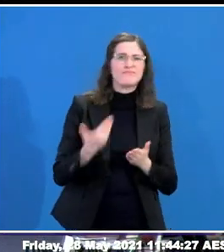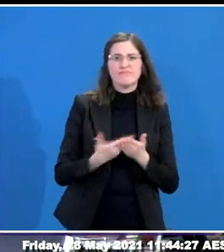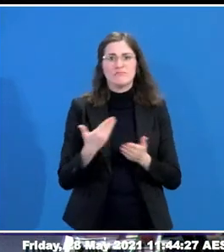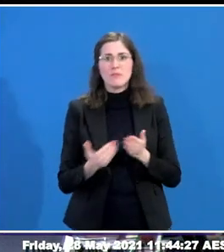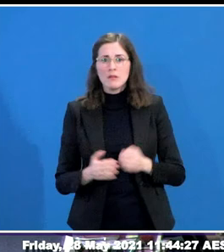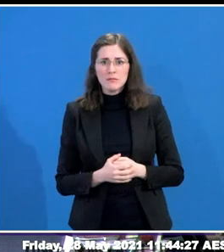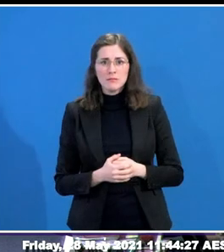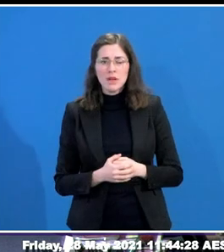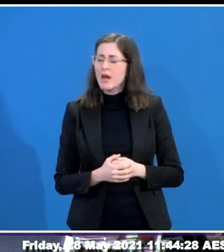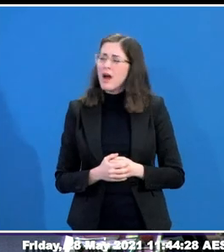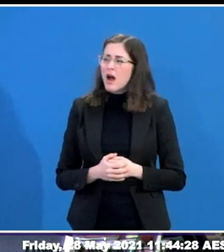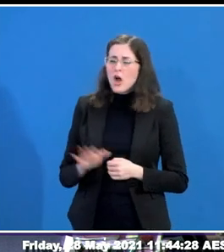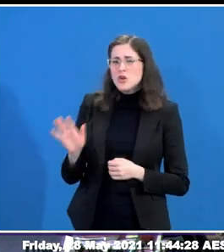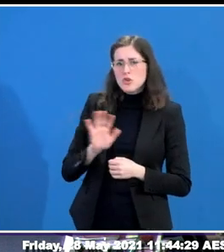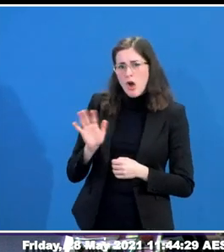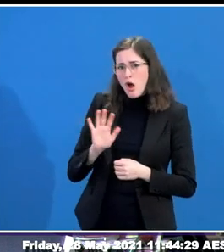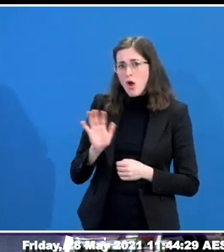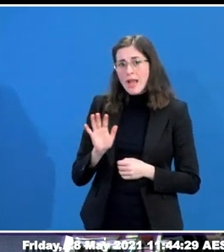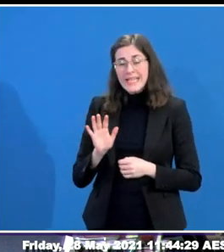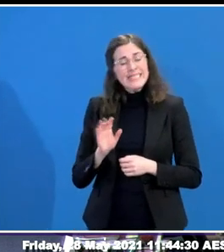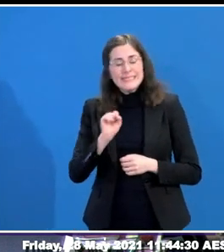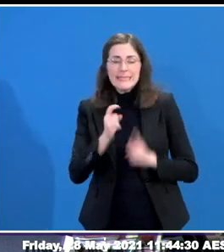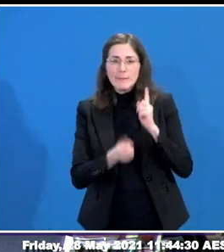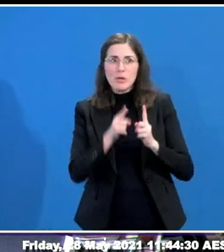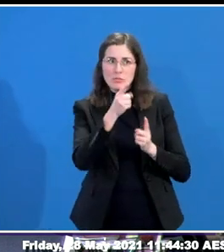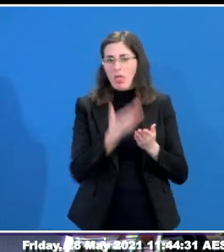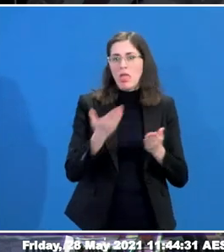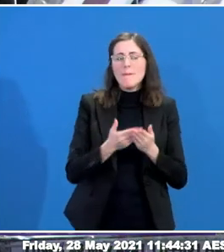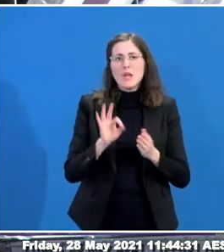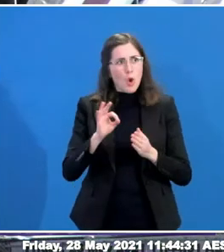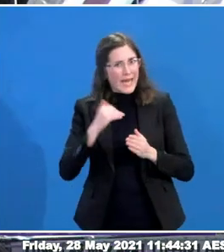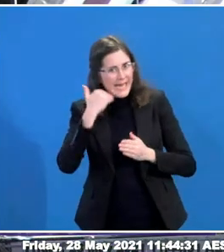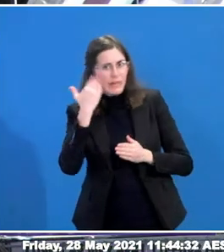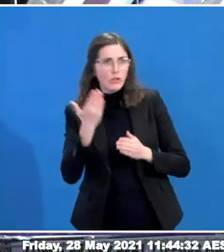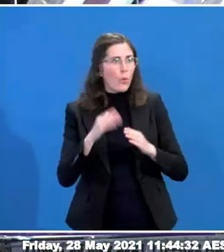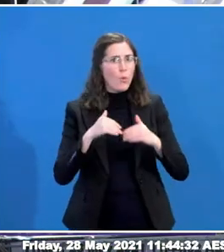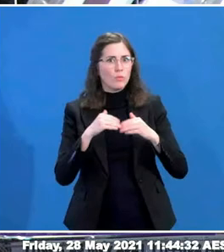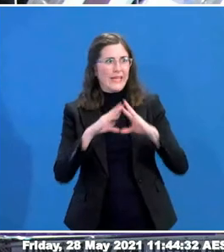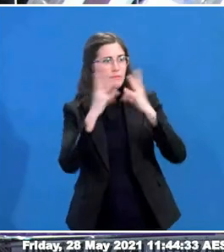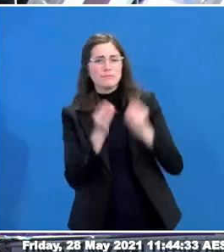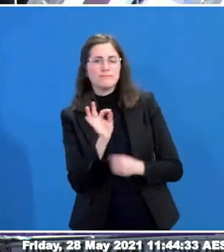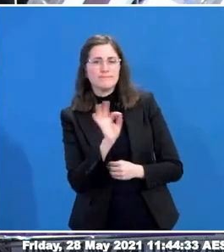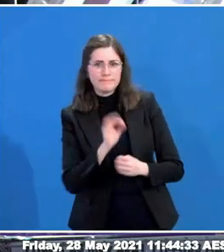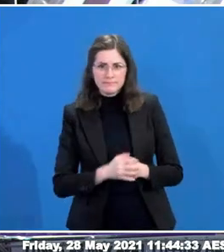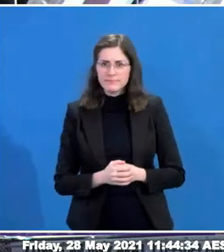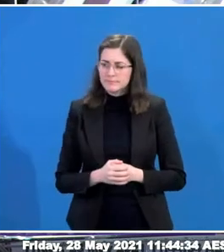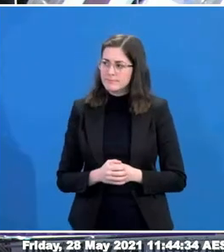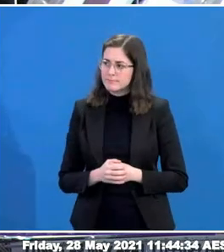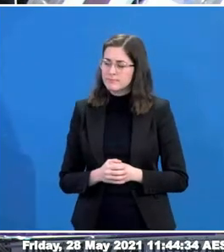I think some things, yes, but not all things. Are you aware that best practice in relation to complaint